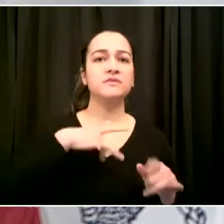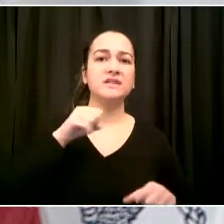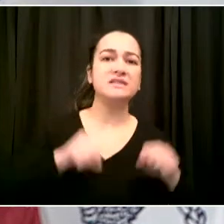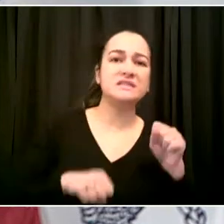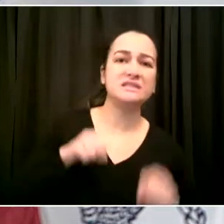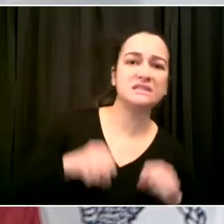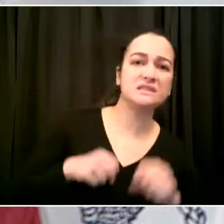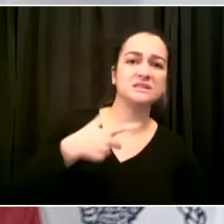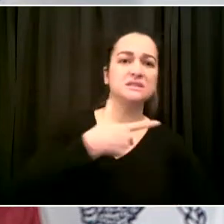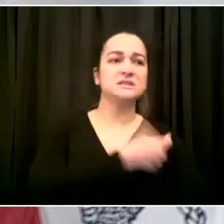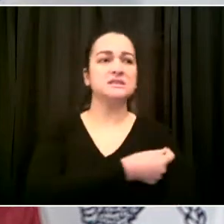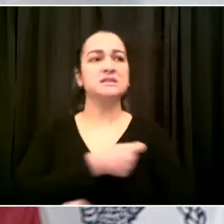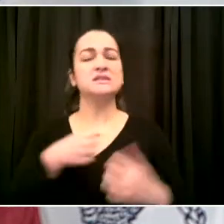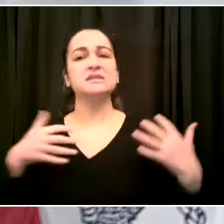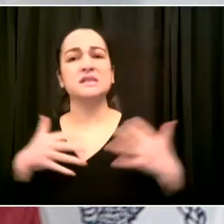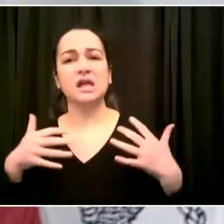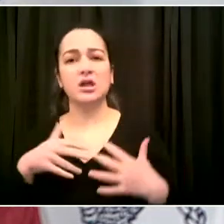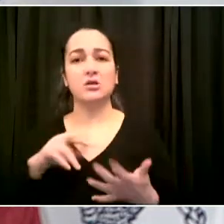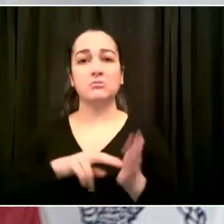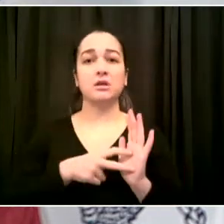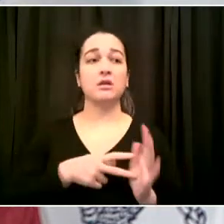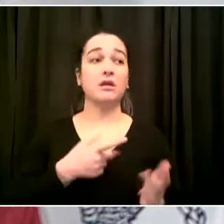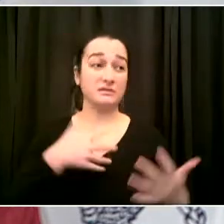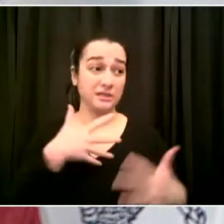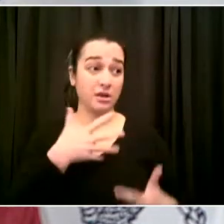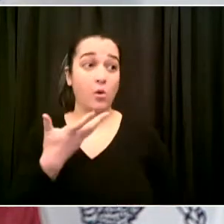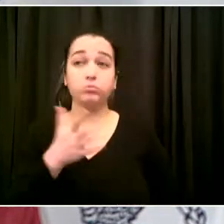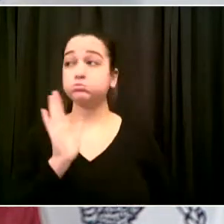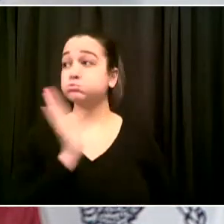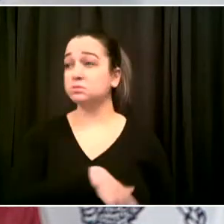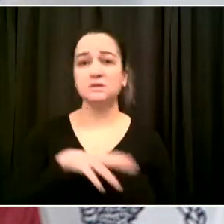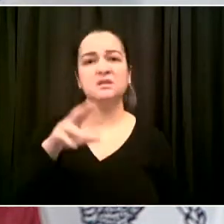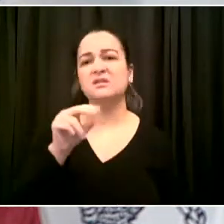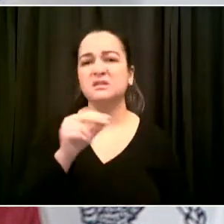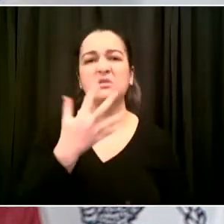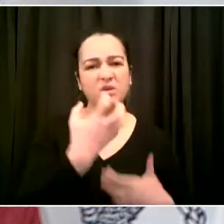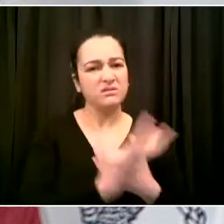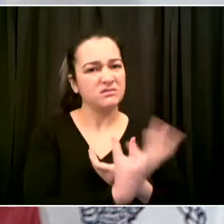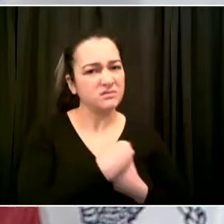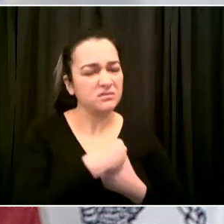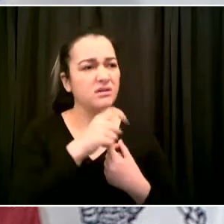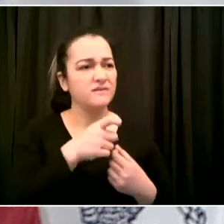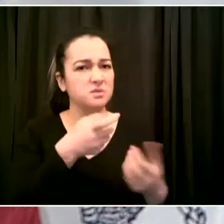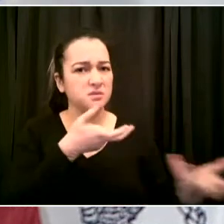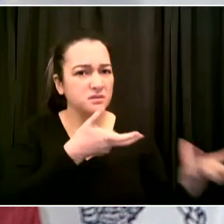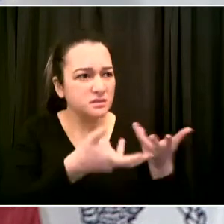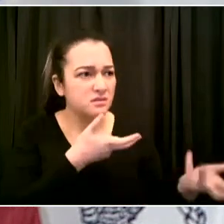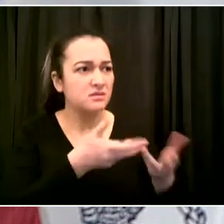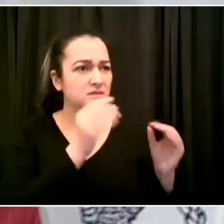CONCERNS, THAT IS NOT SOMETHING TO D DISISREPSECECT THAT IS